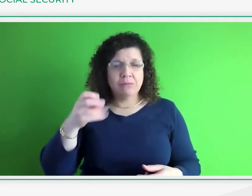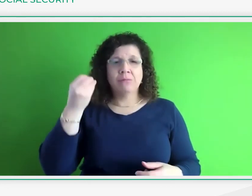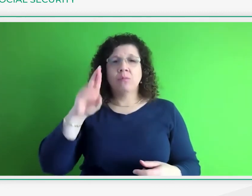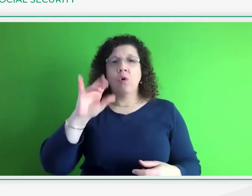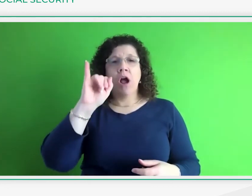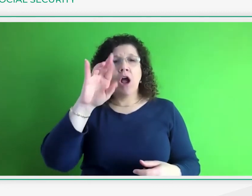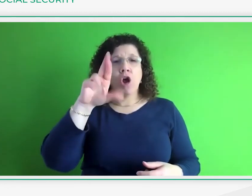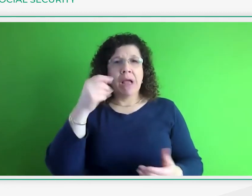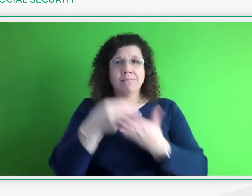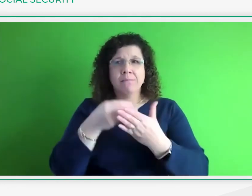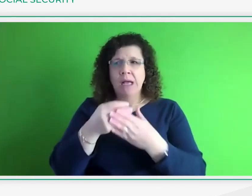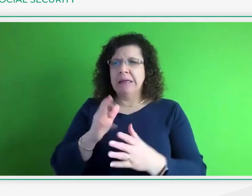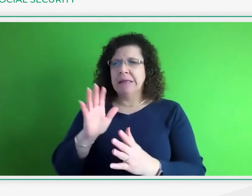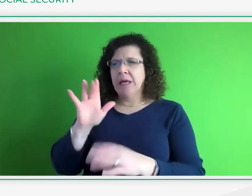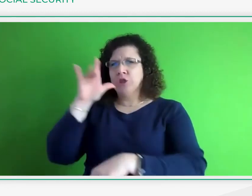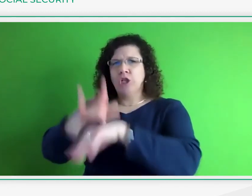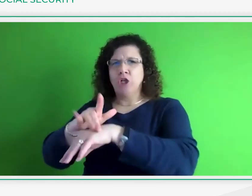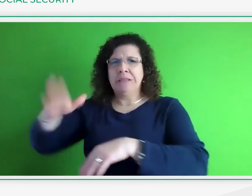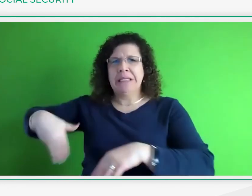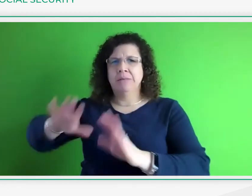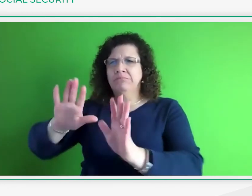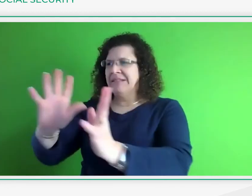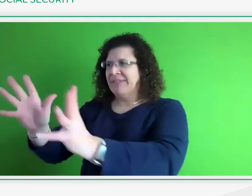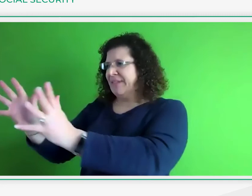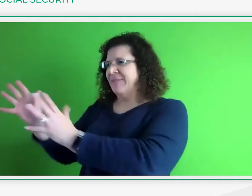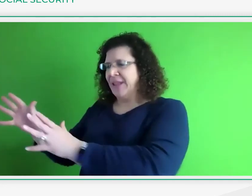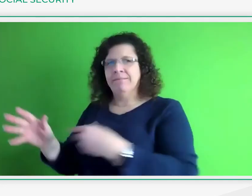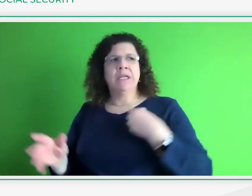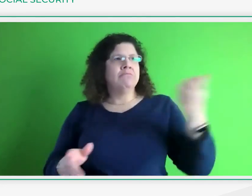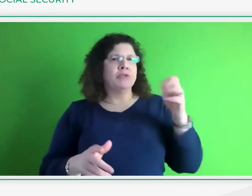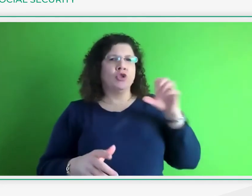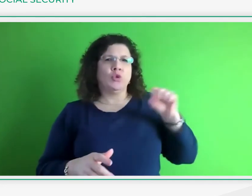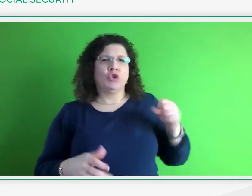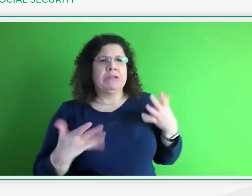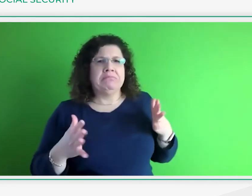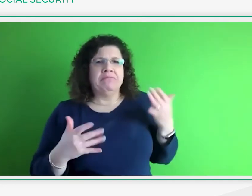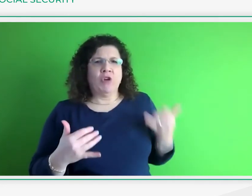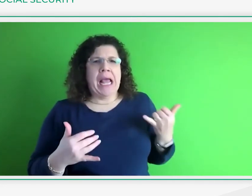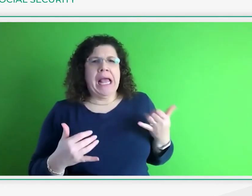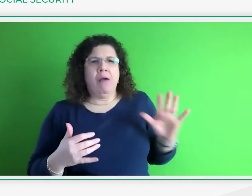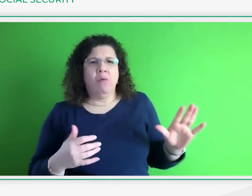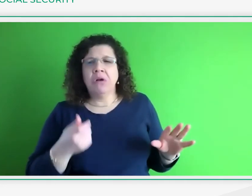like maybe your pension or your IRA. You don't want to touch those just yet, so you're leaving those, and you're just going